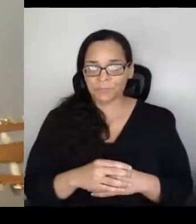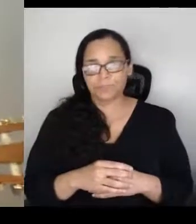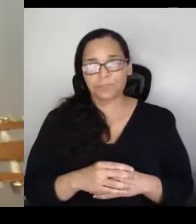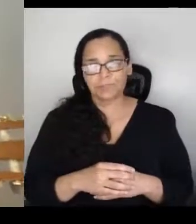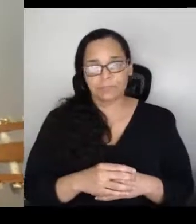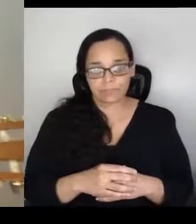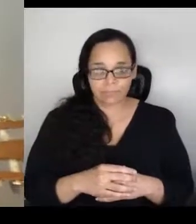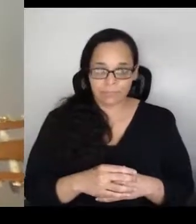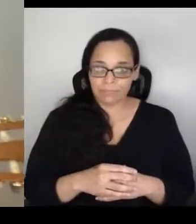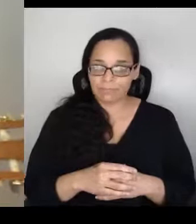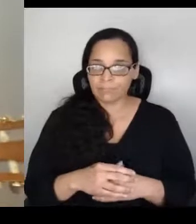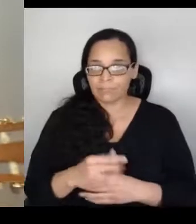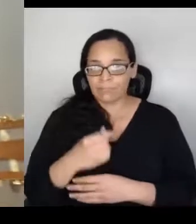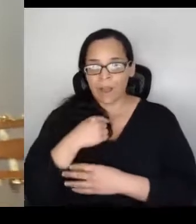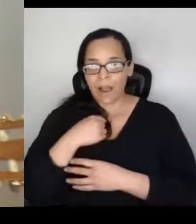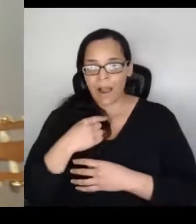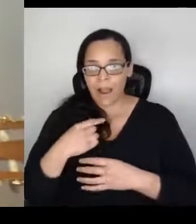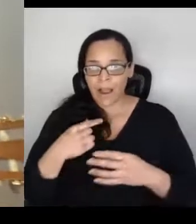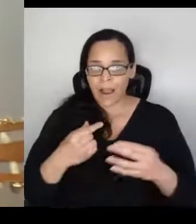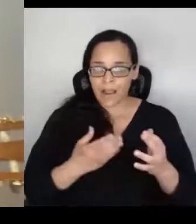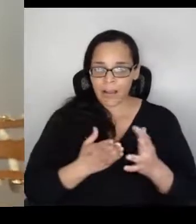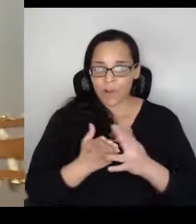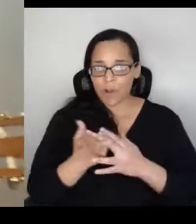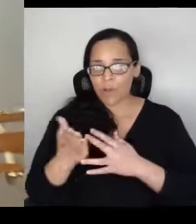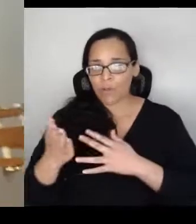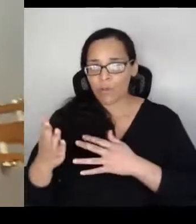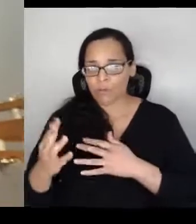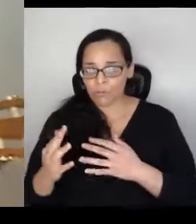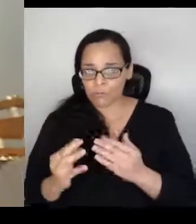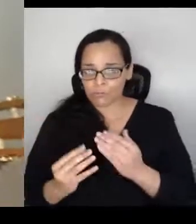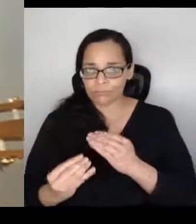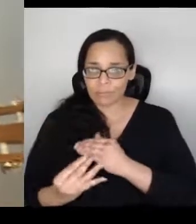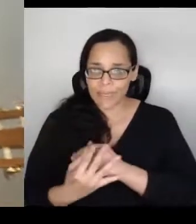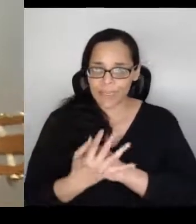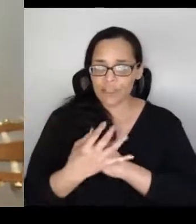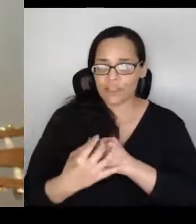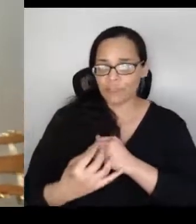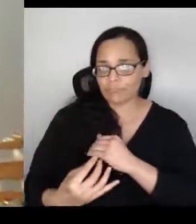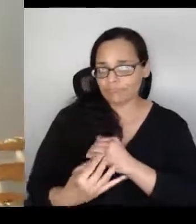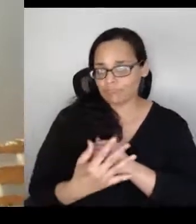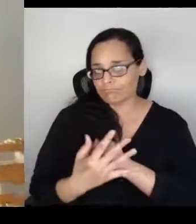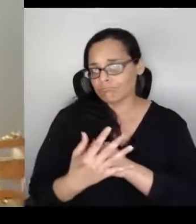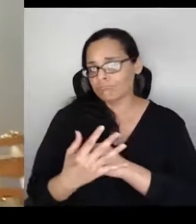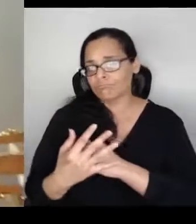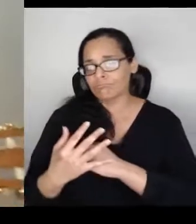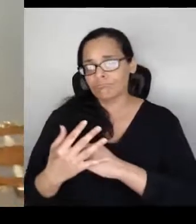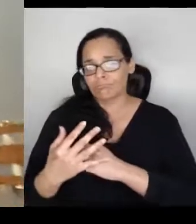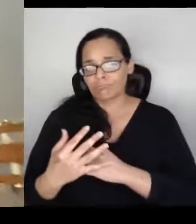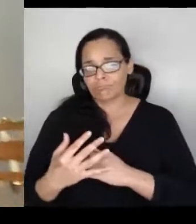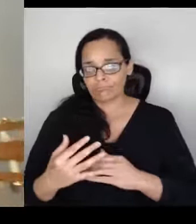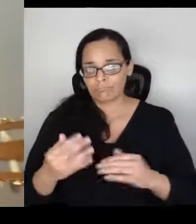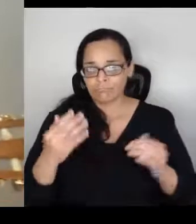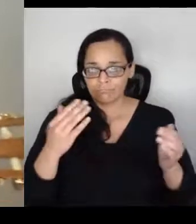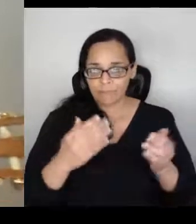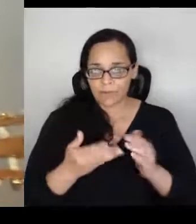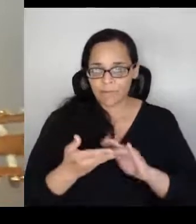Cam-In-A-Ando Y me voy caminando